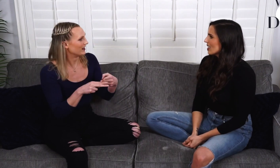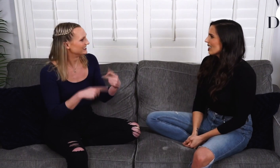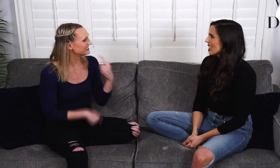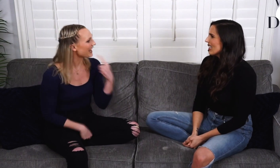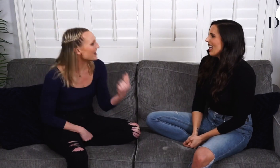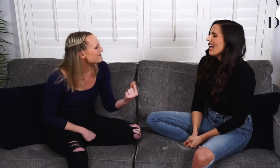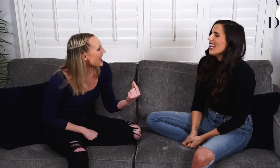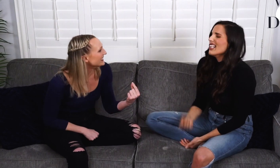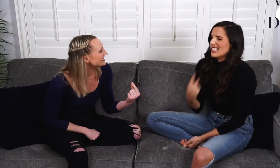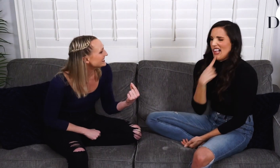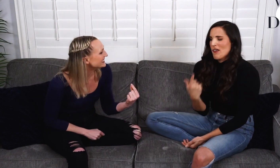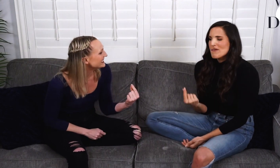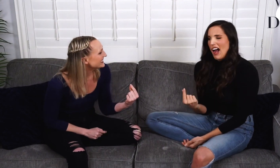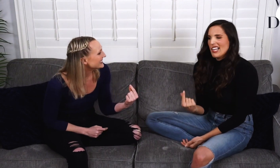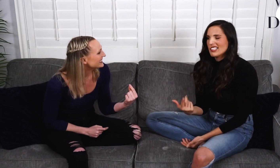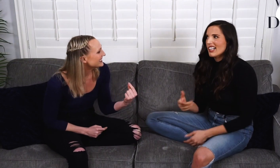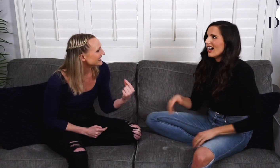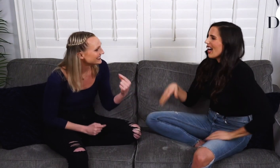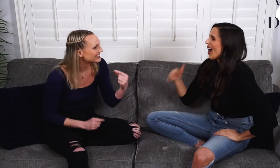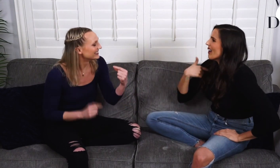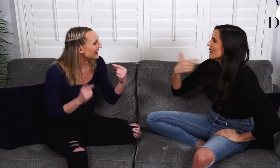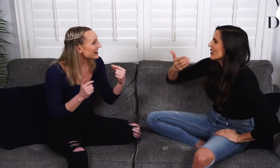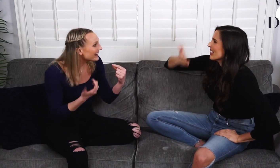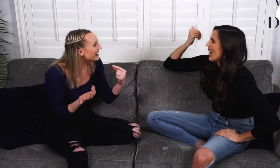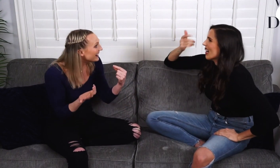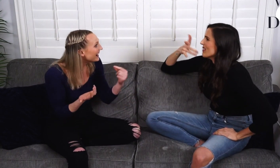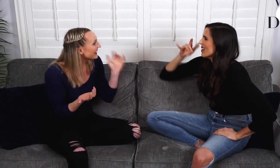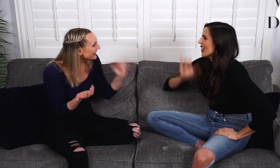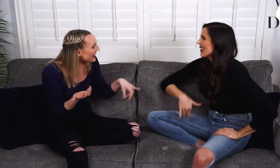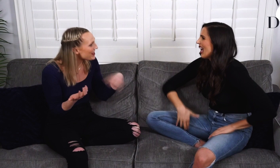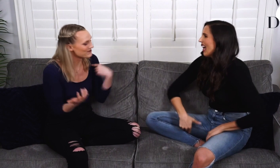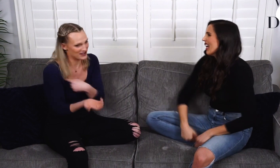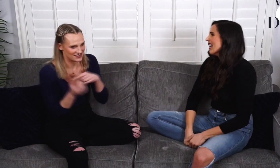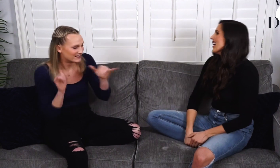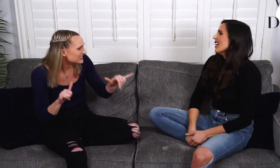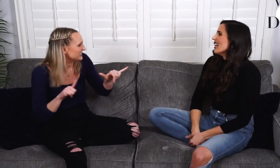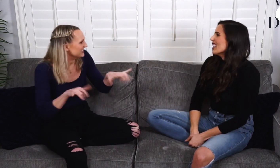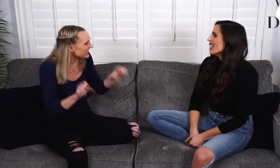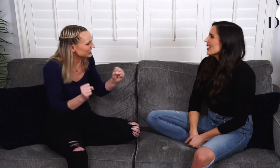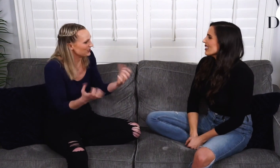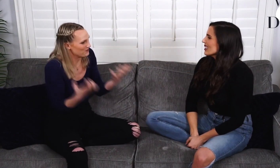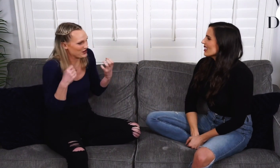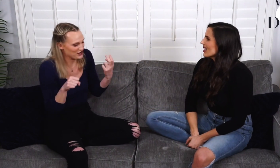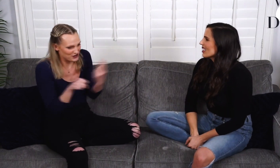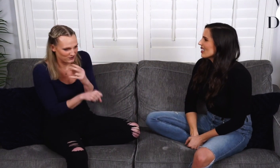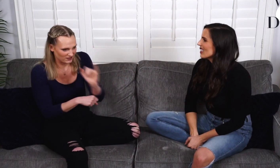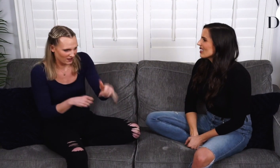to name this podcast, “Say What” - “Say What” I forgot about that! - Yeah, that! We were like we